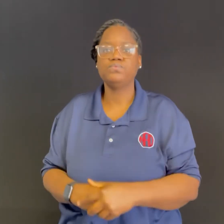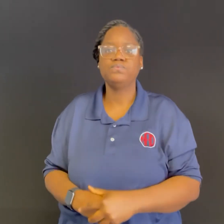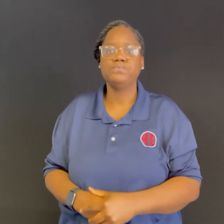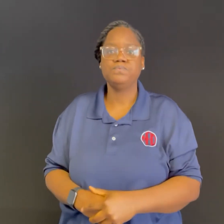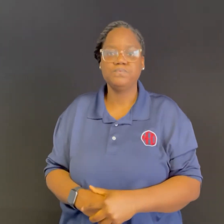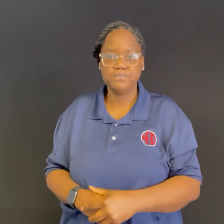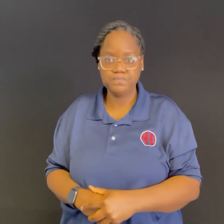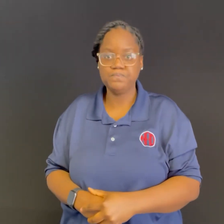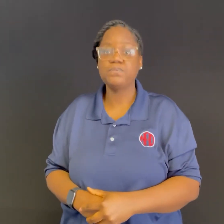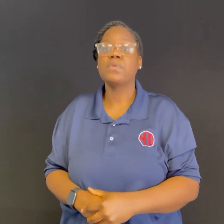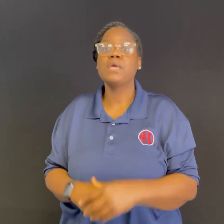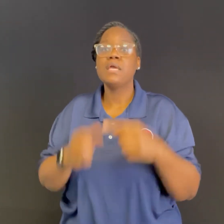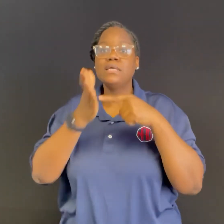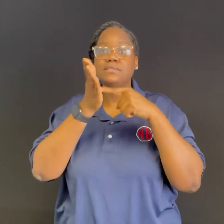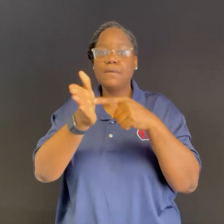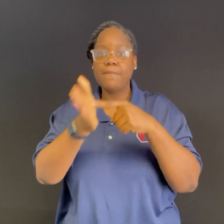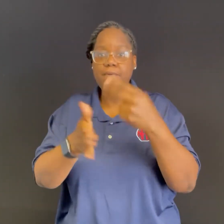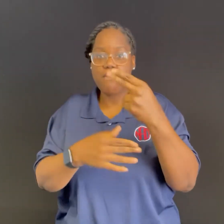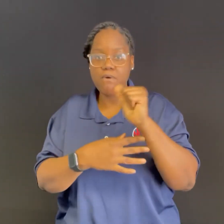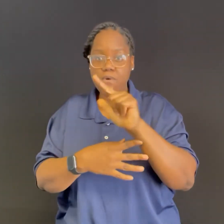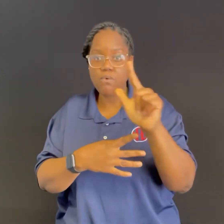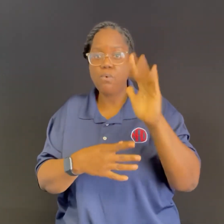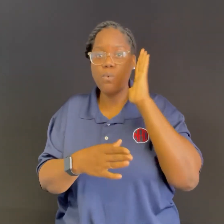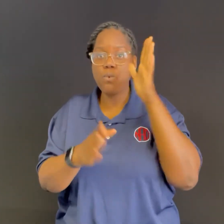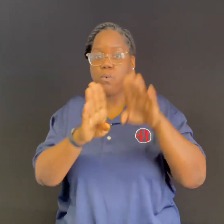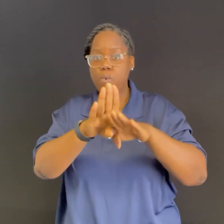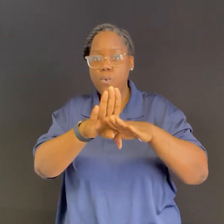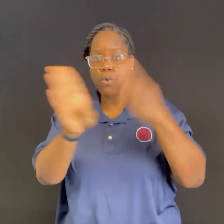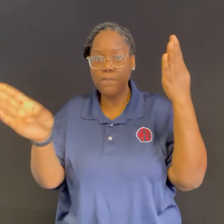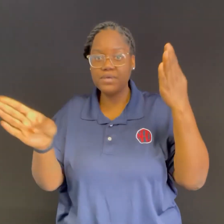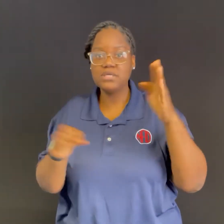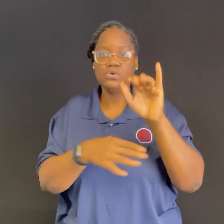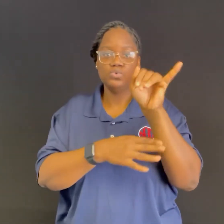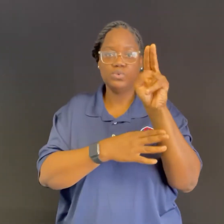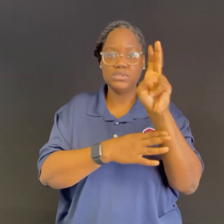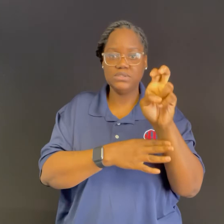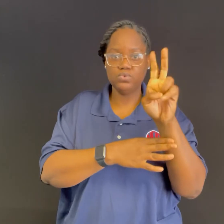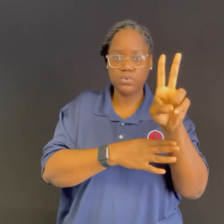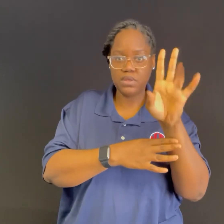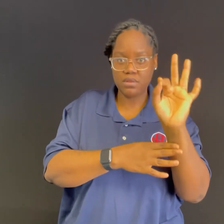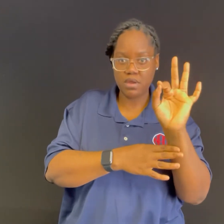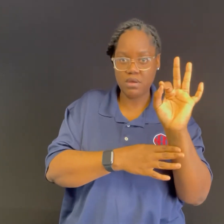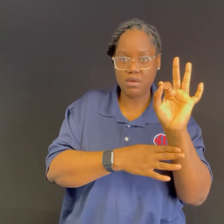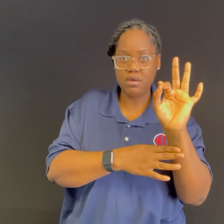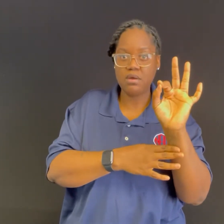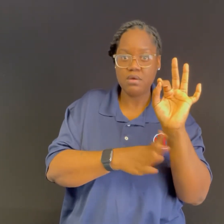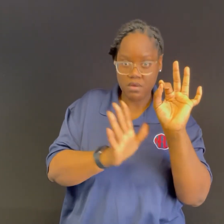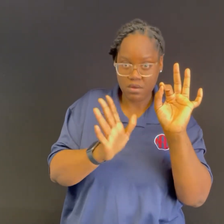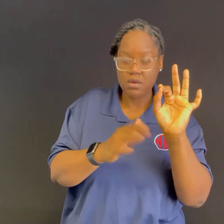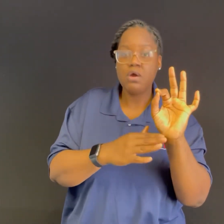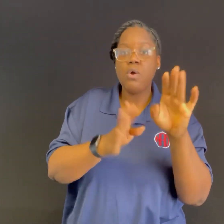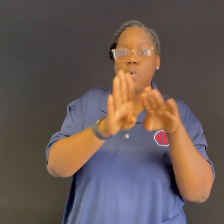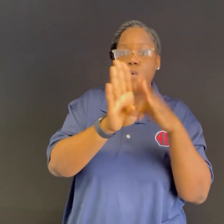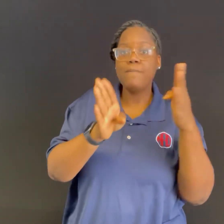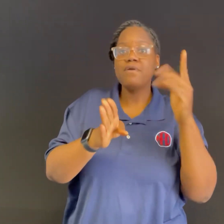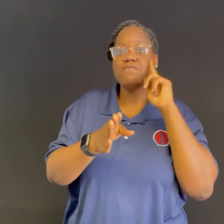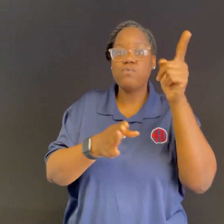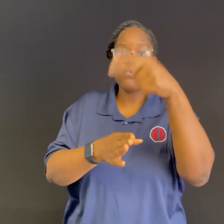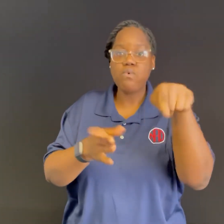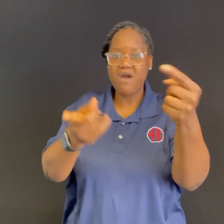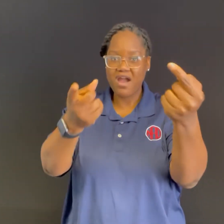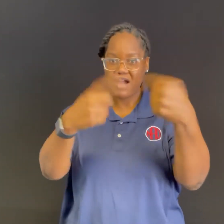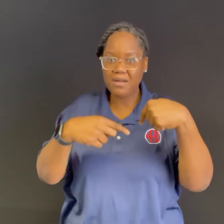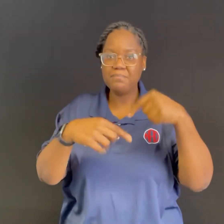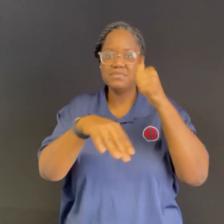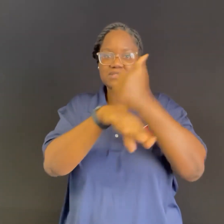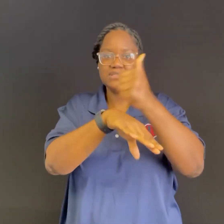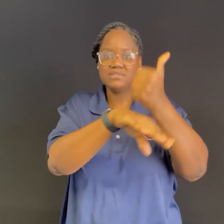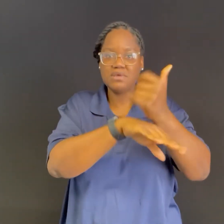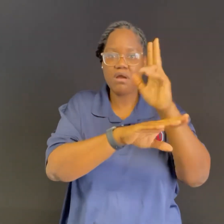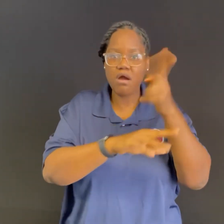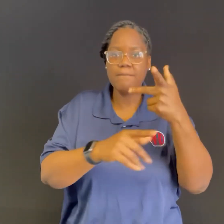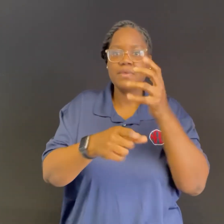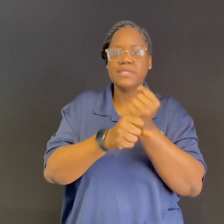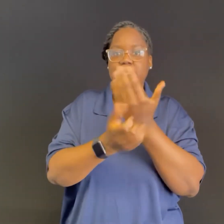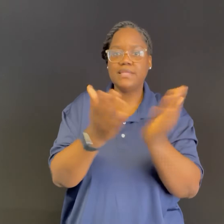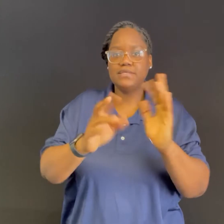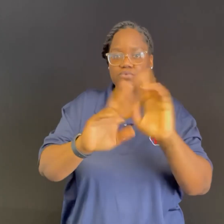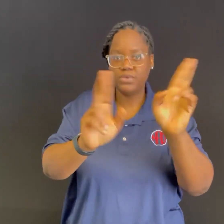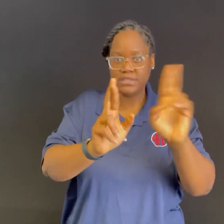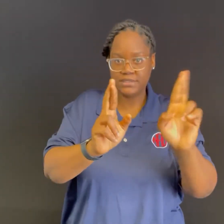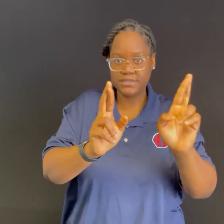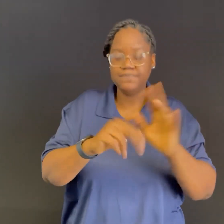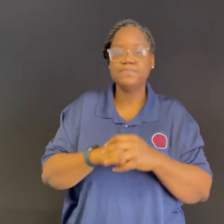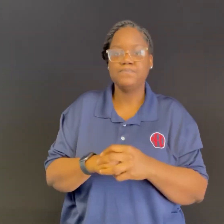Exhibitors are expected to move in and set up on Thursday, June 29th.